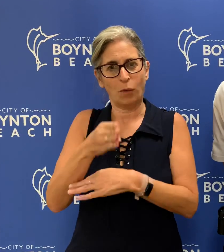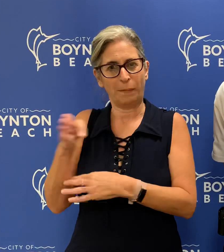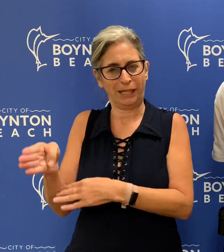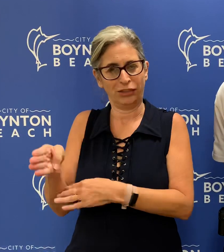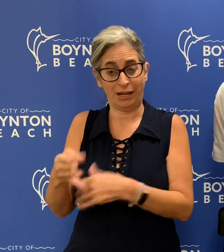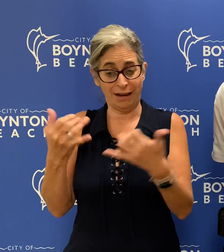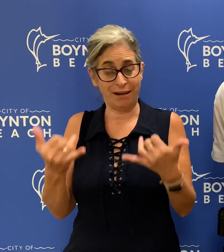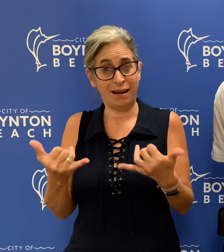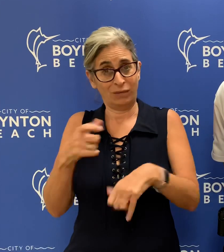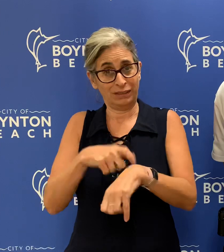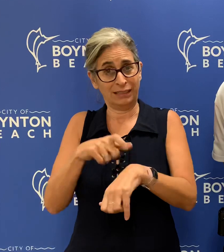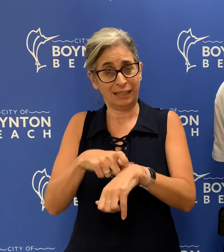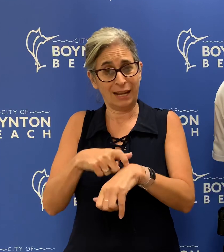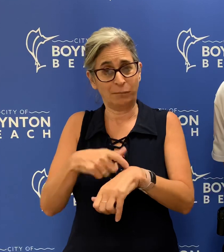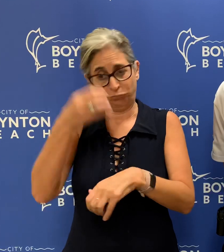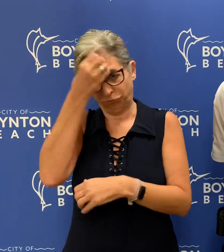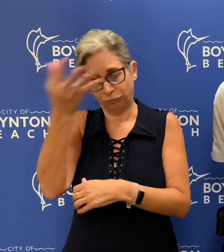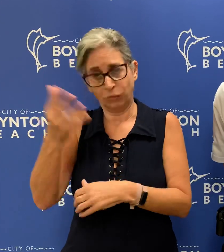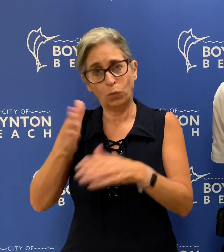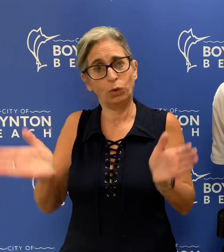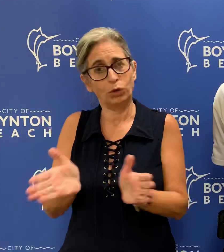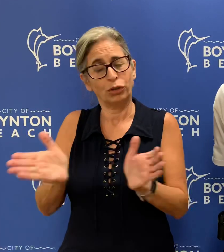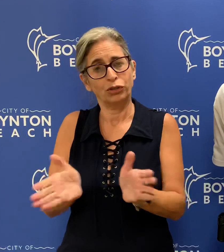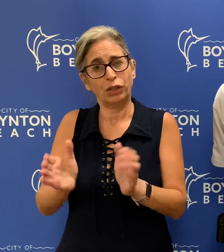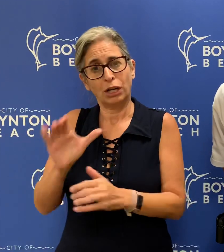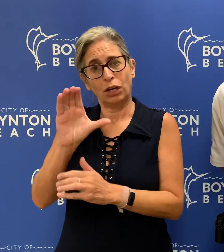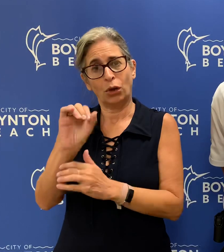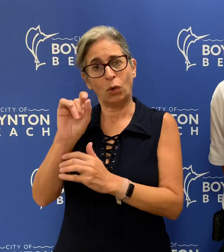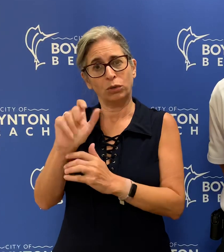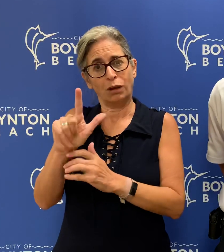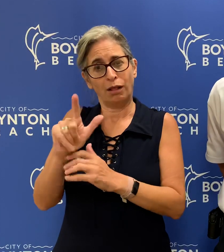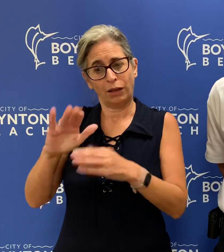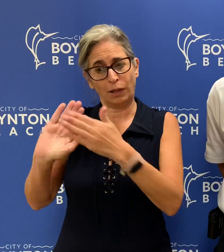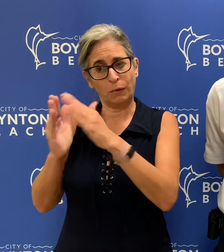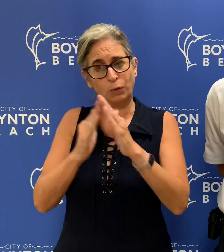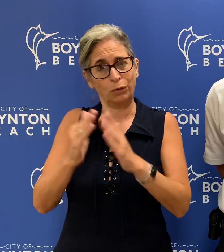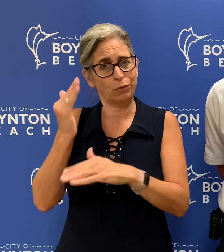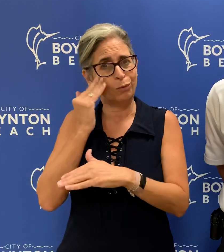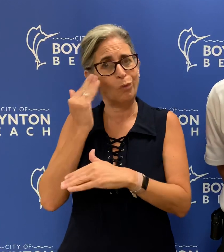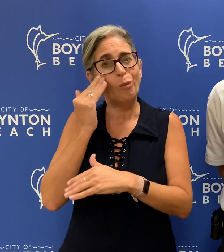this time we are encouraging our coastal community to familiarize themselves with